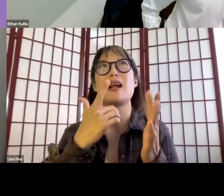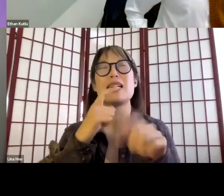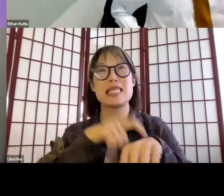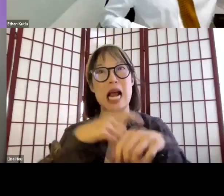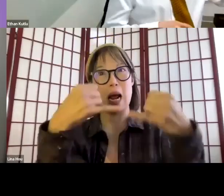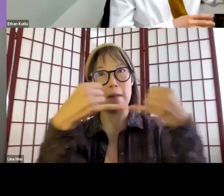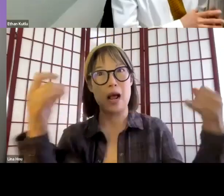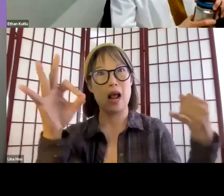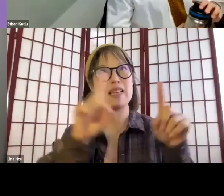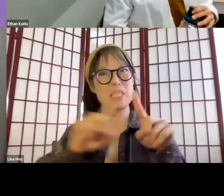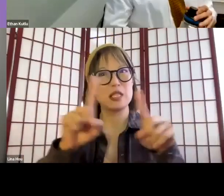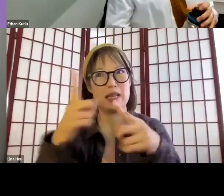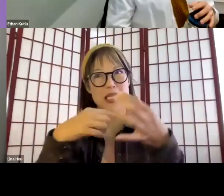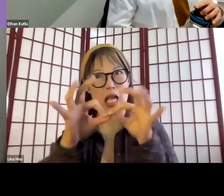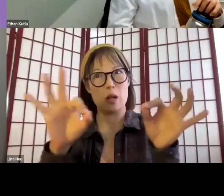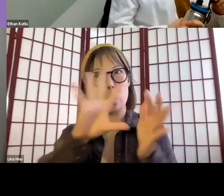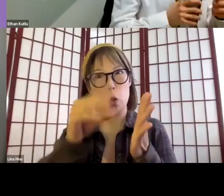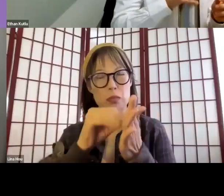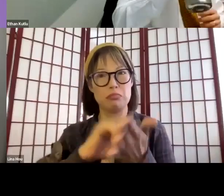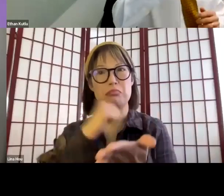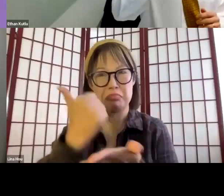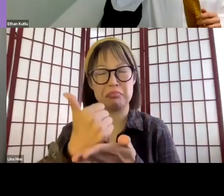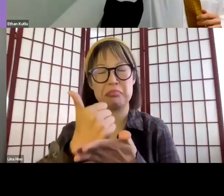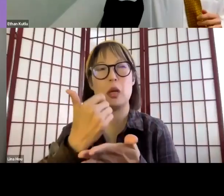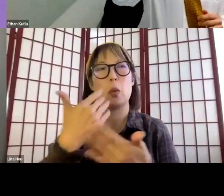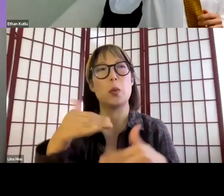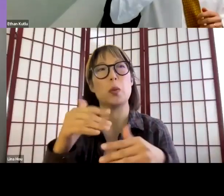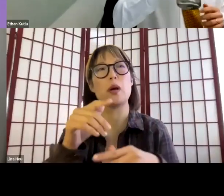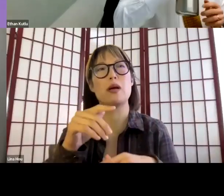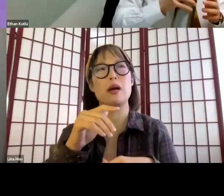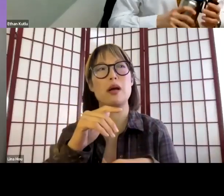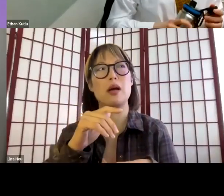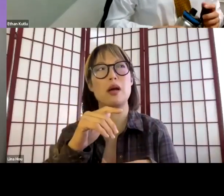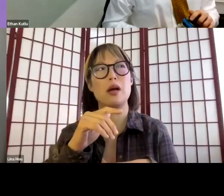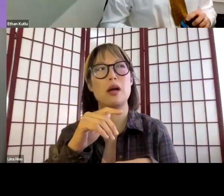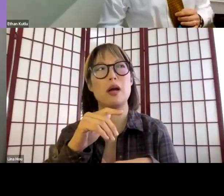Because I feel that the timeline of different sign language corpora that were established